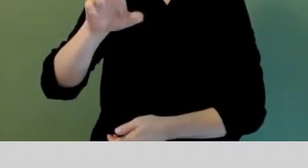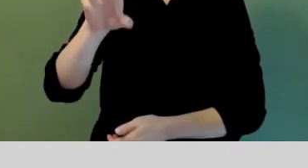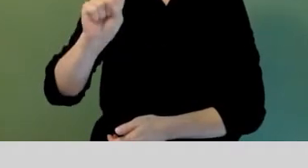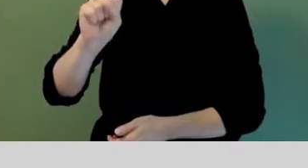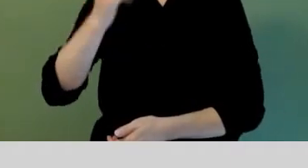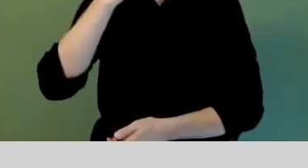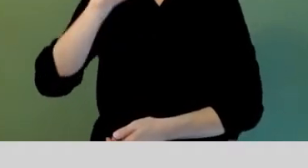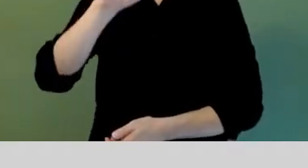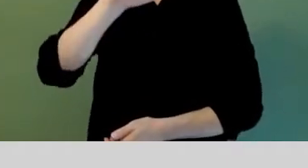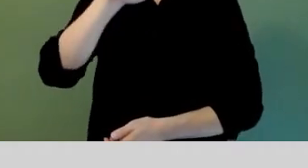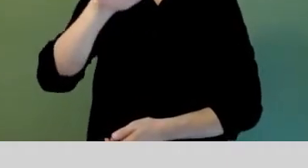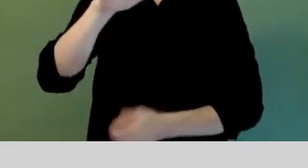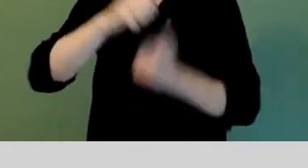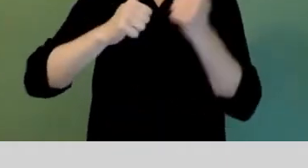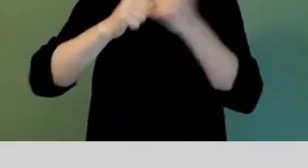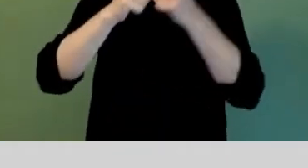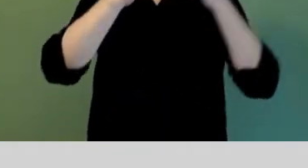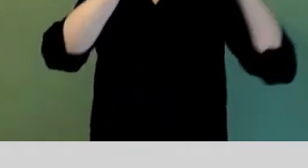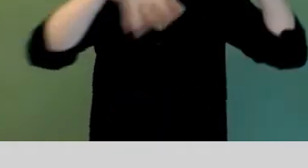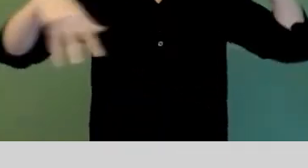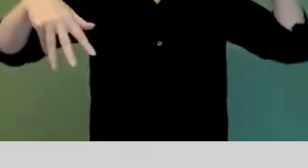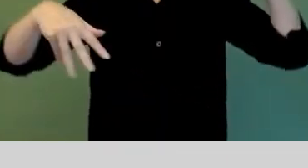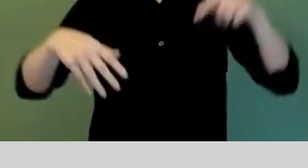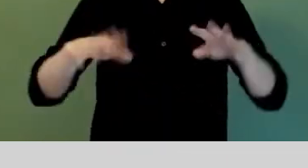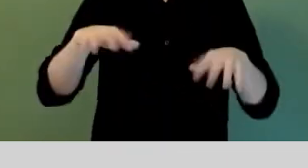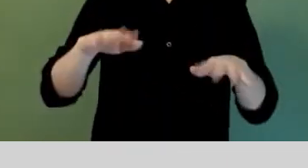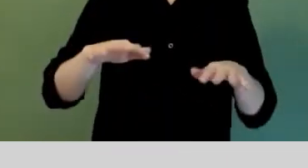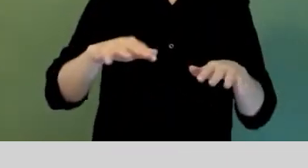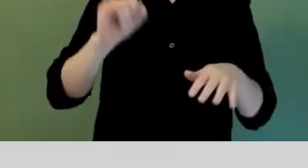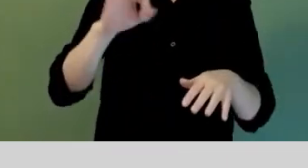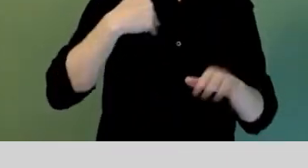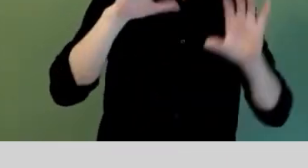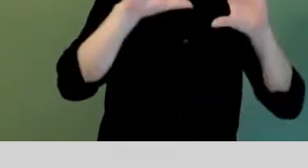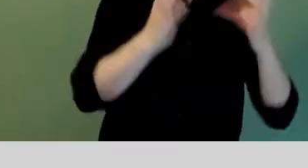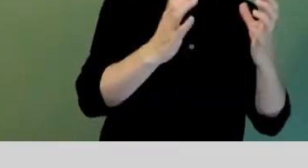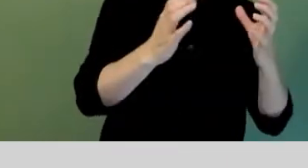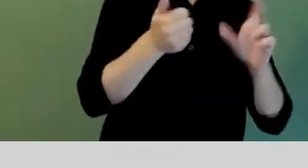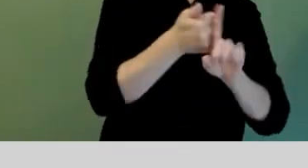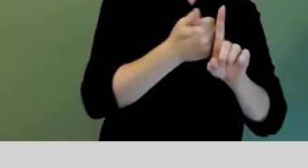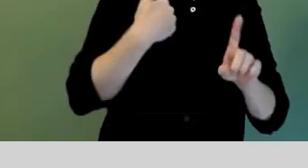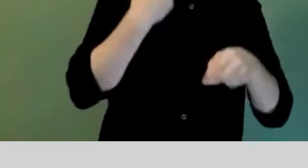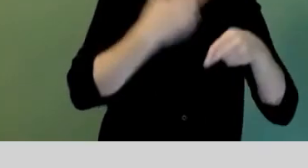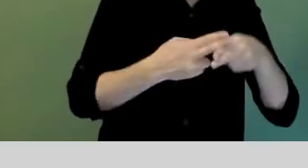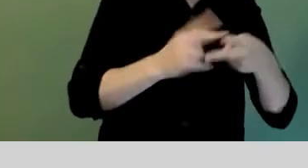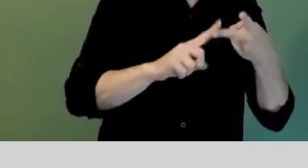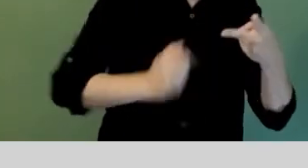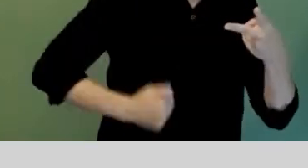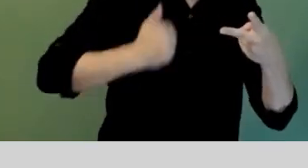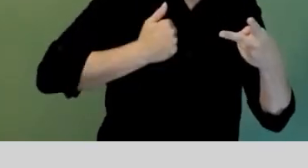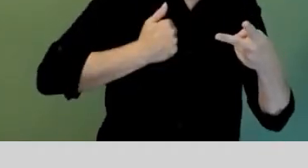Say you have a class that pairs a name and an address. Now Python gives you the ability to create one constructor.